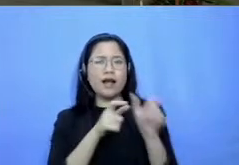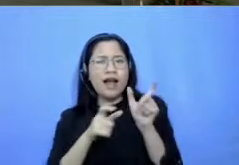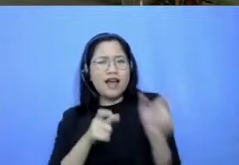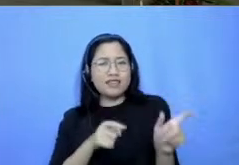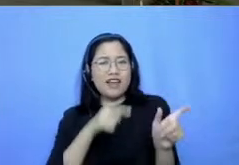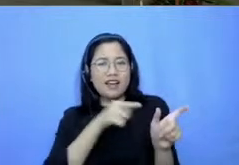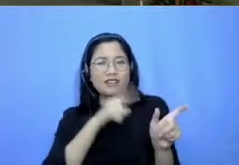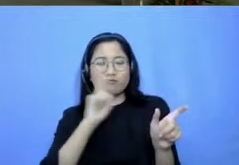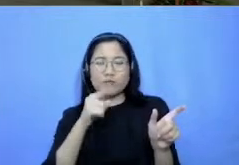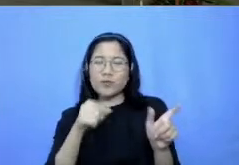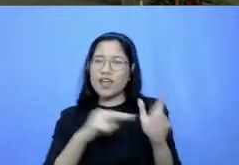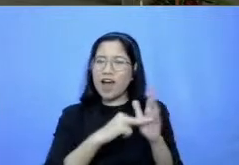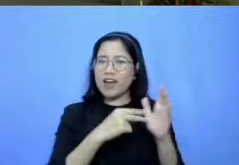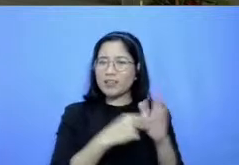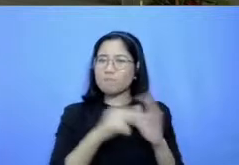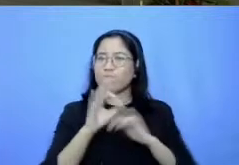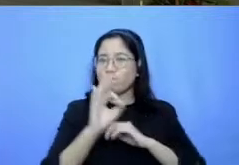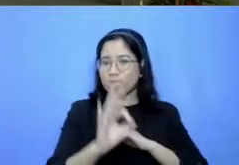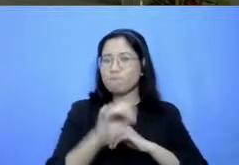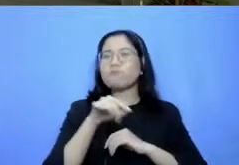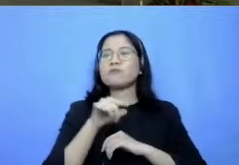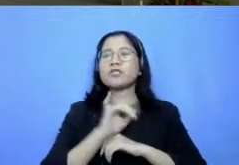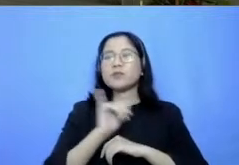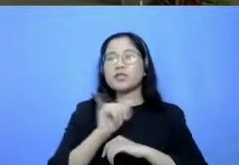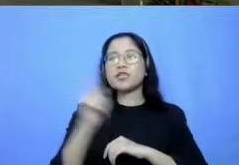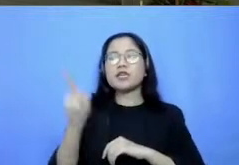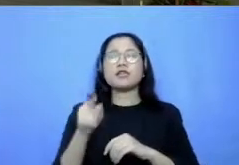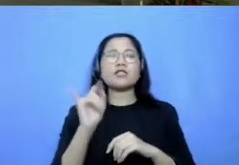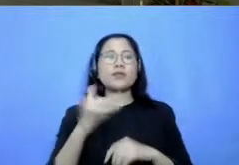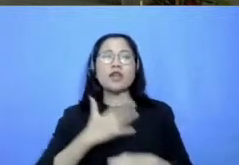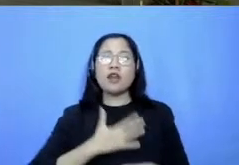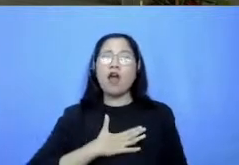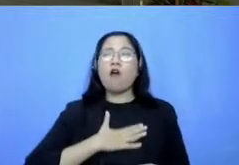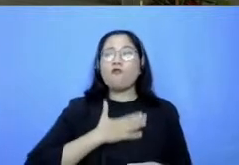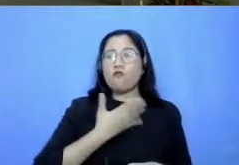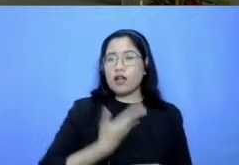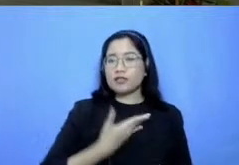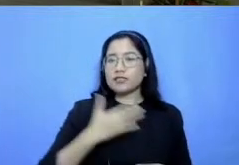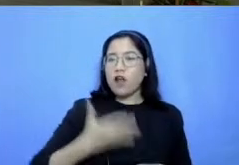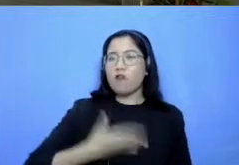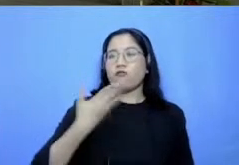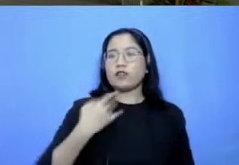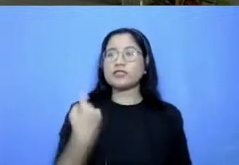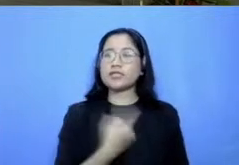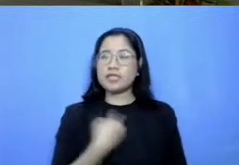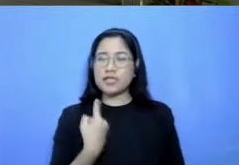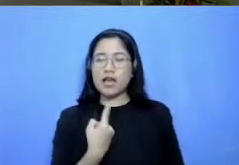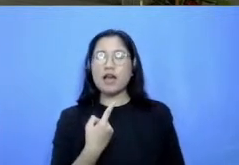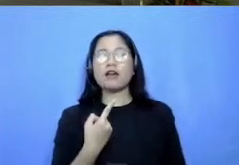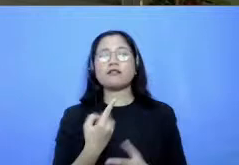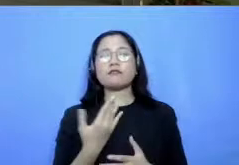beginning until now, yes, this is our breath. This is our breath. Our intention is to unite us here,